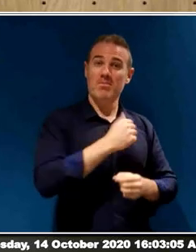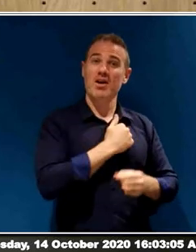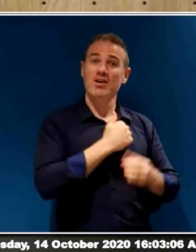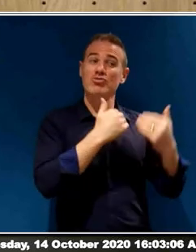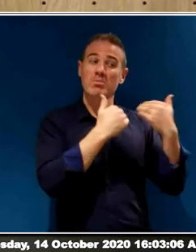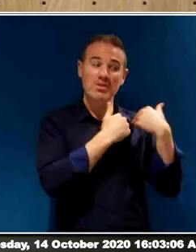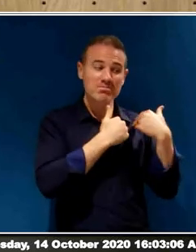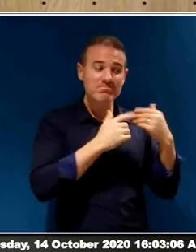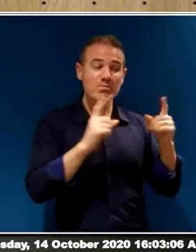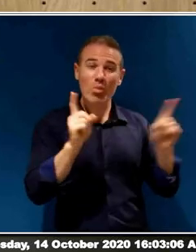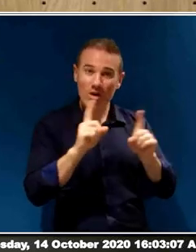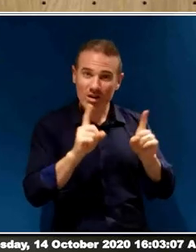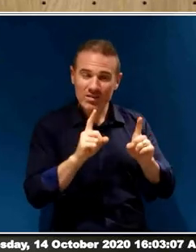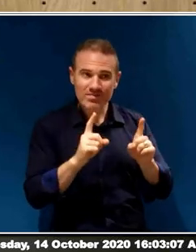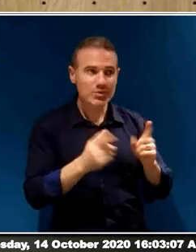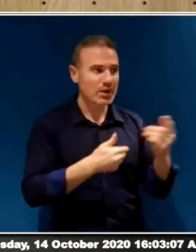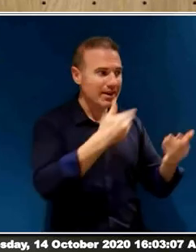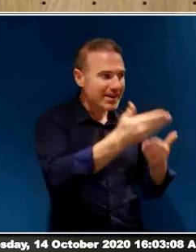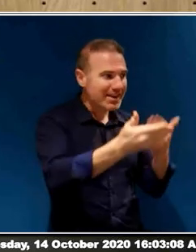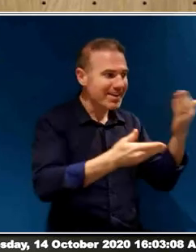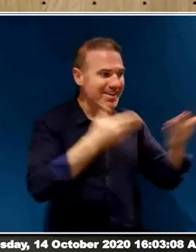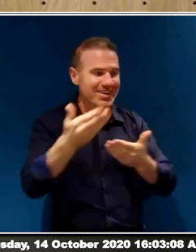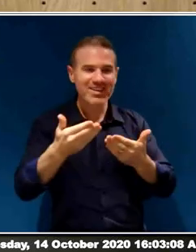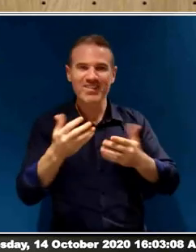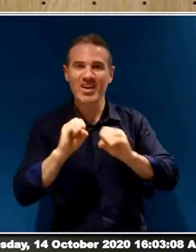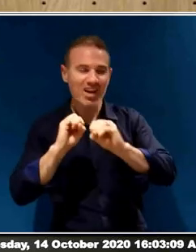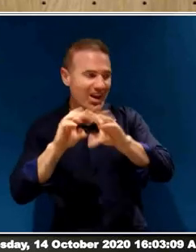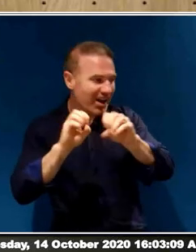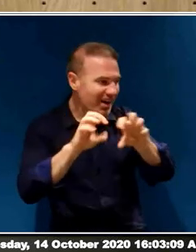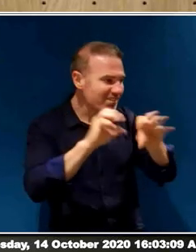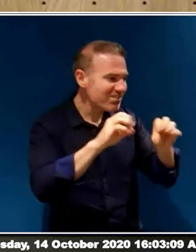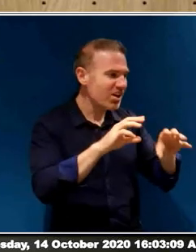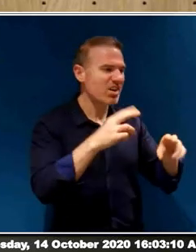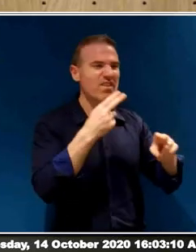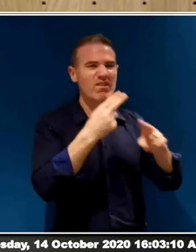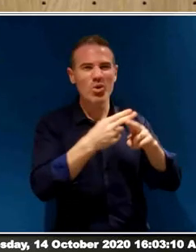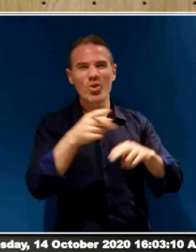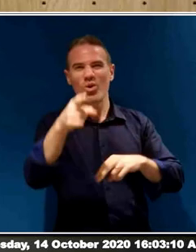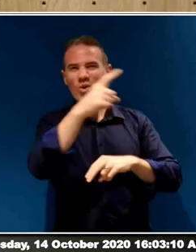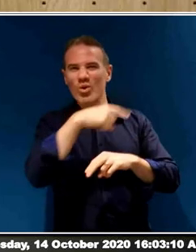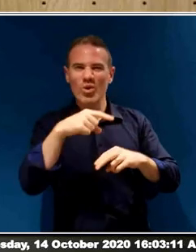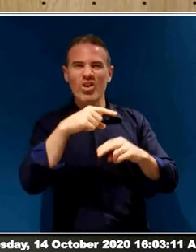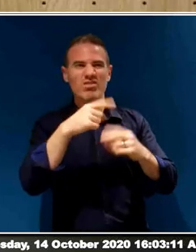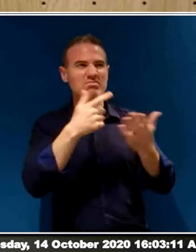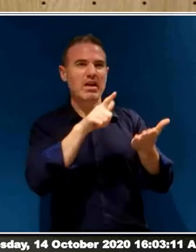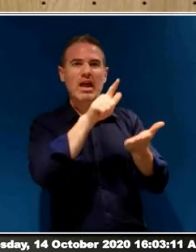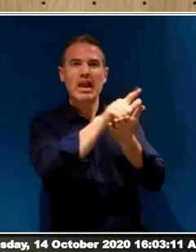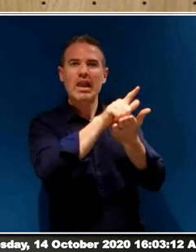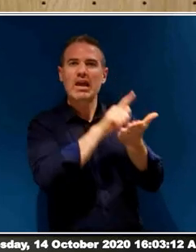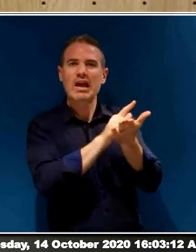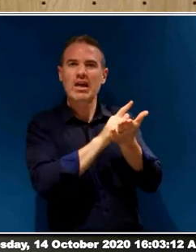advice to the legal division when there was an allegation of discrimination.